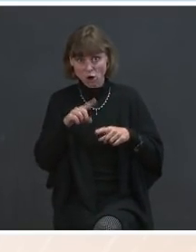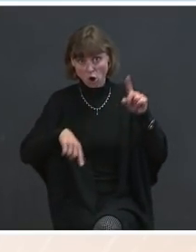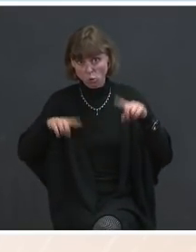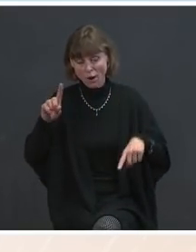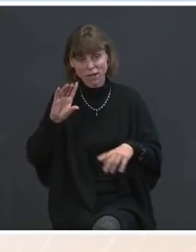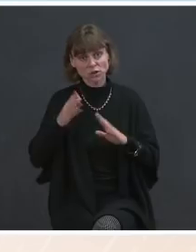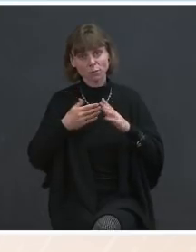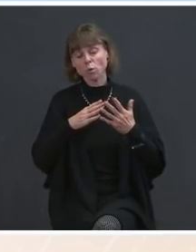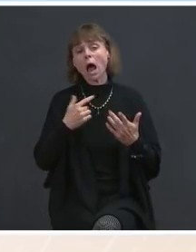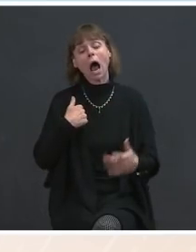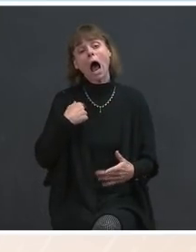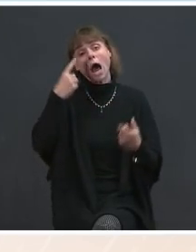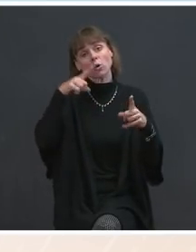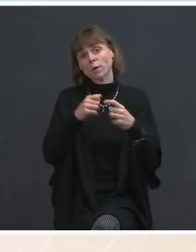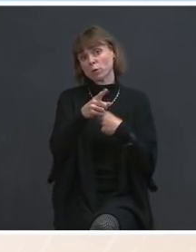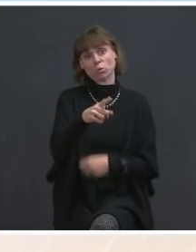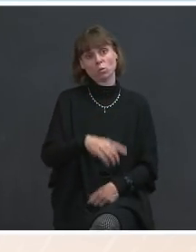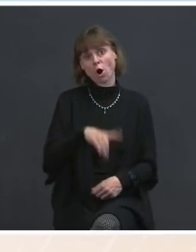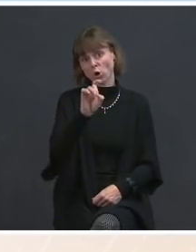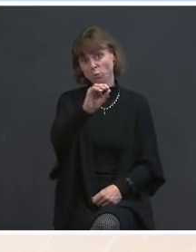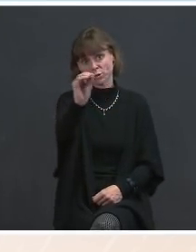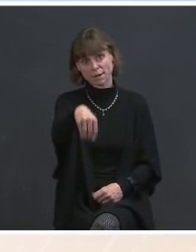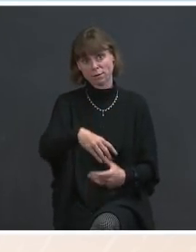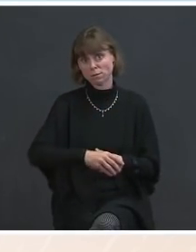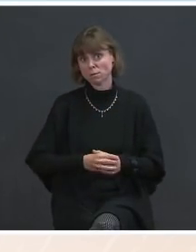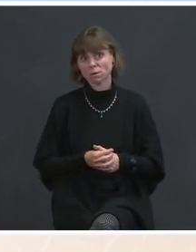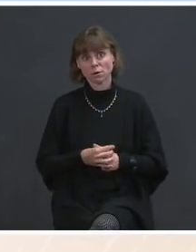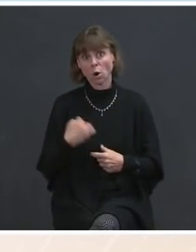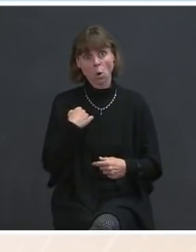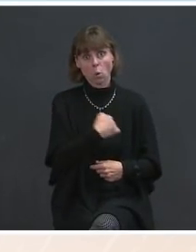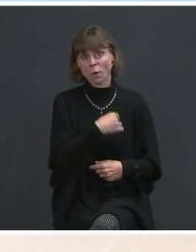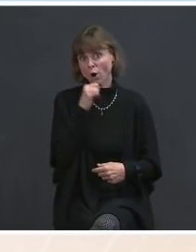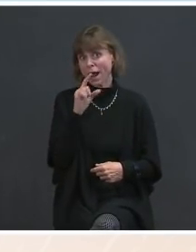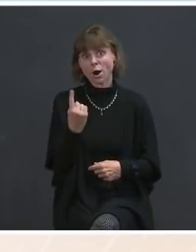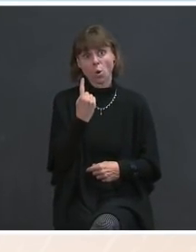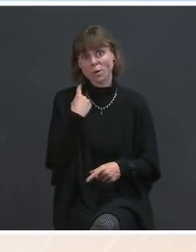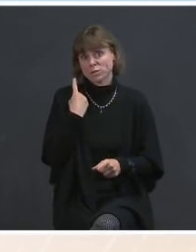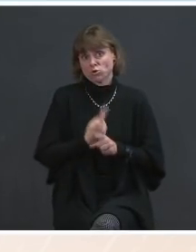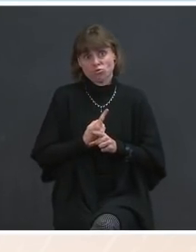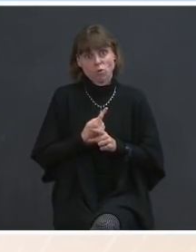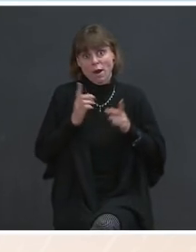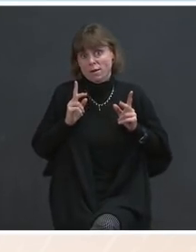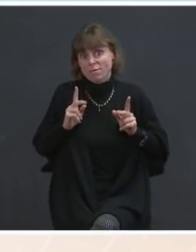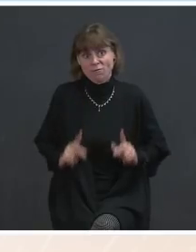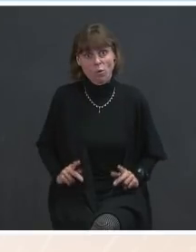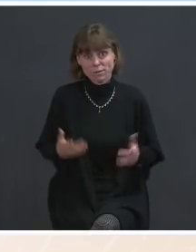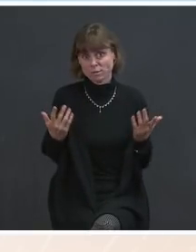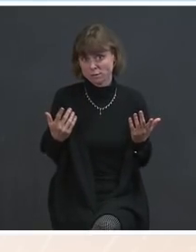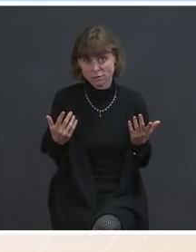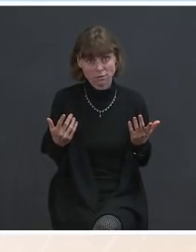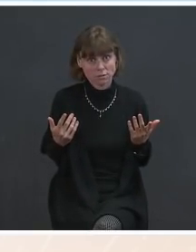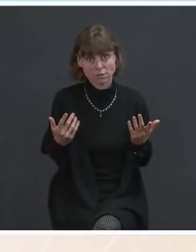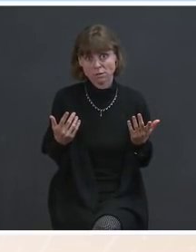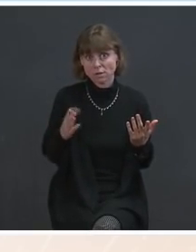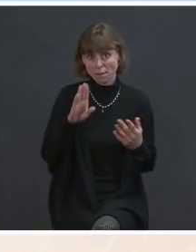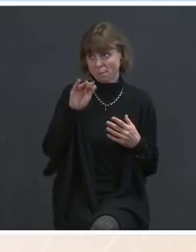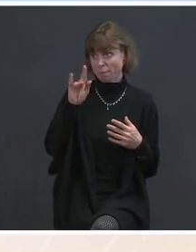We agree with you, you know, that it's not -- we are not always the right voice -- the Biden administration or somebody standing at this podium --